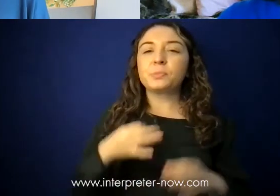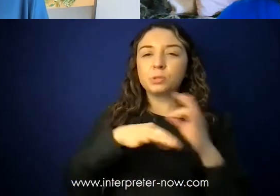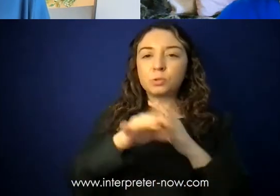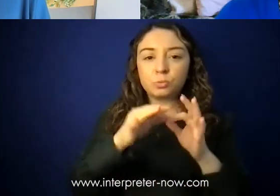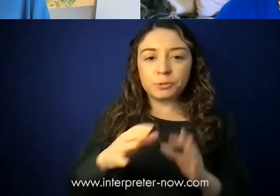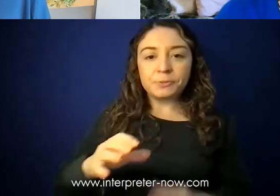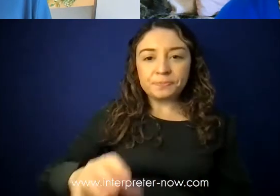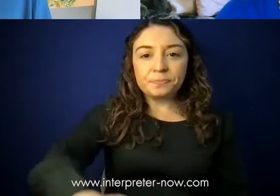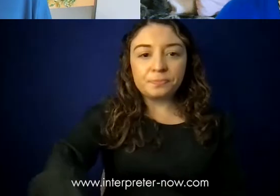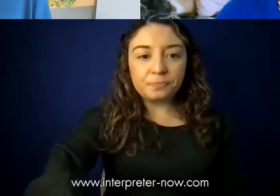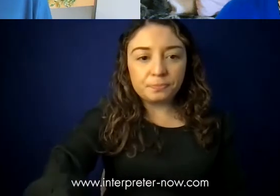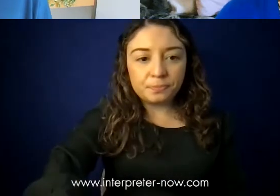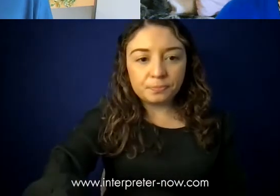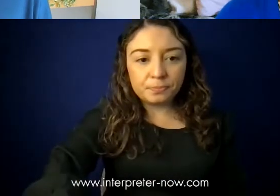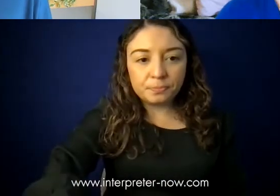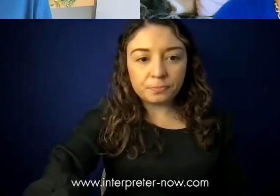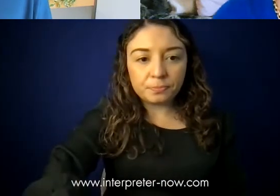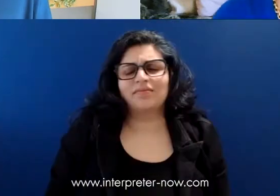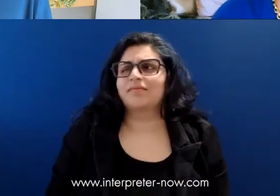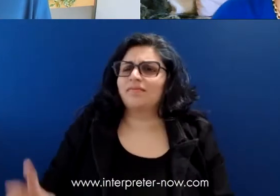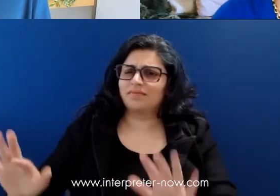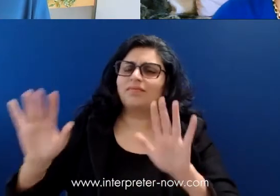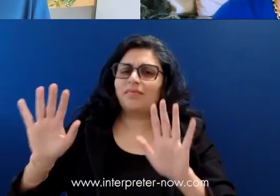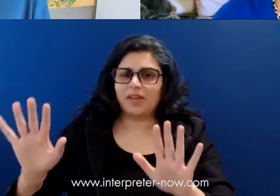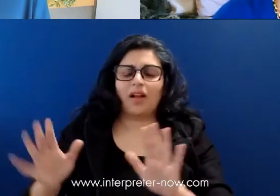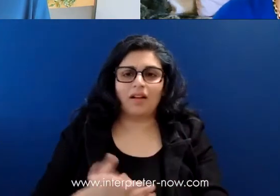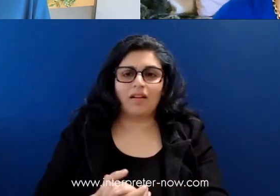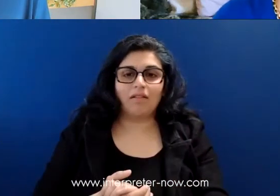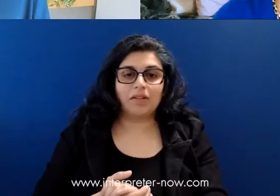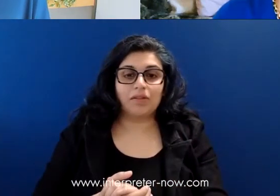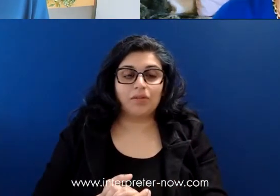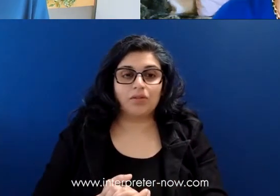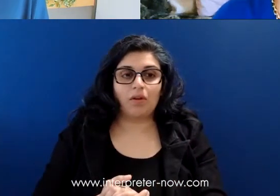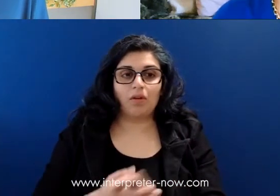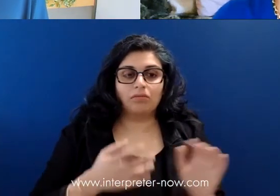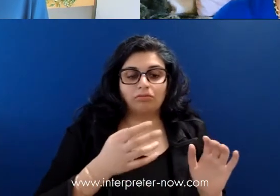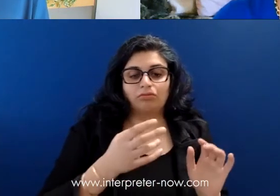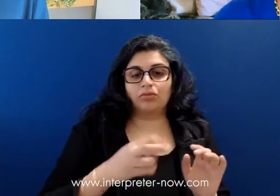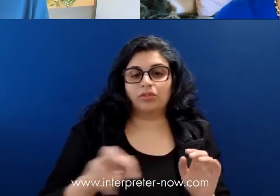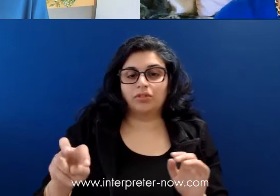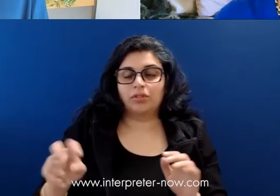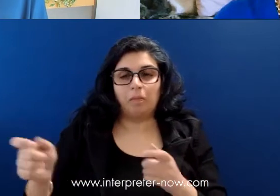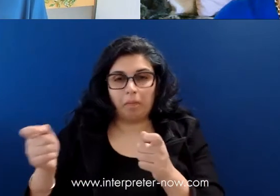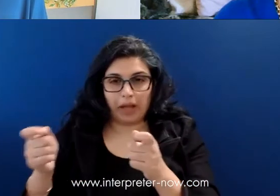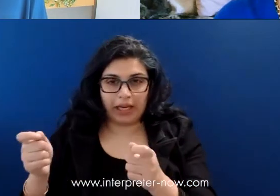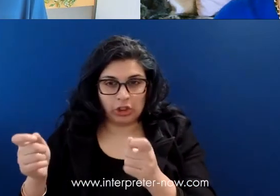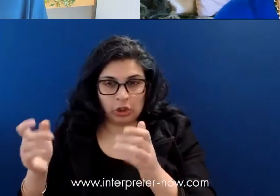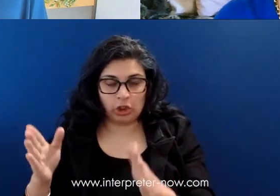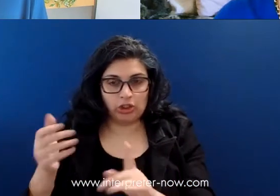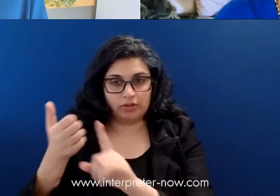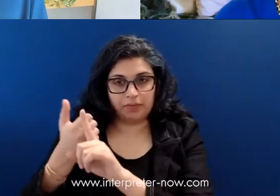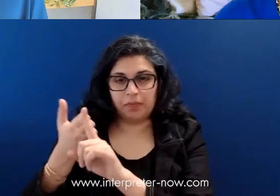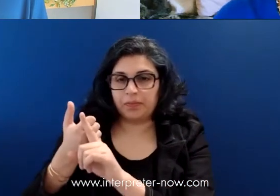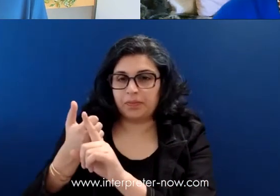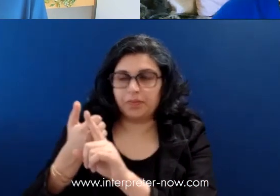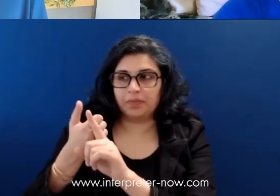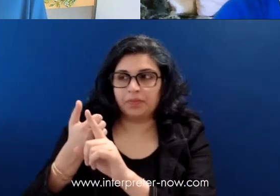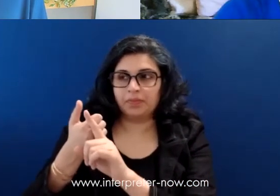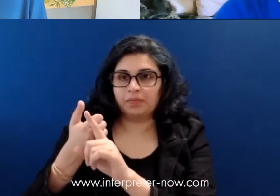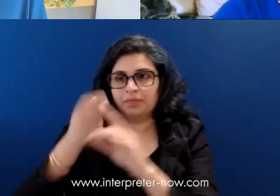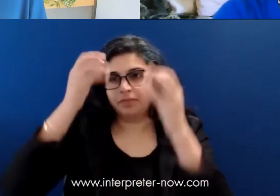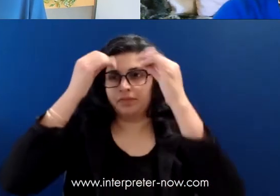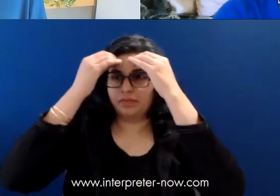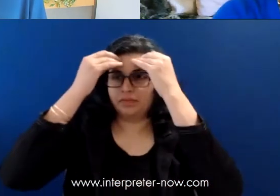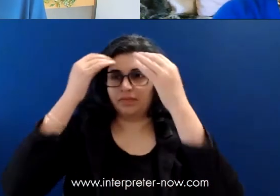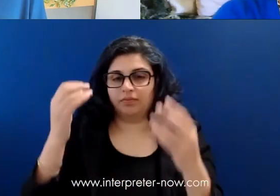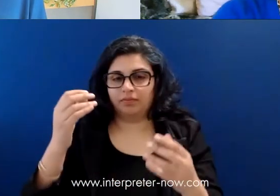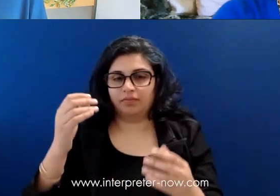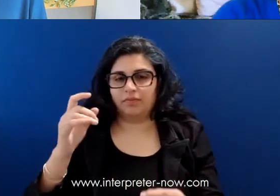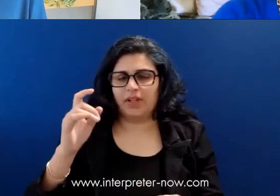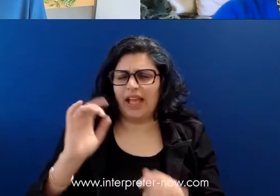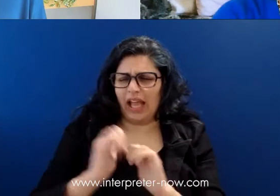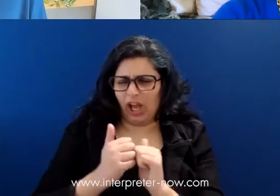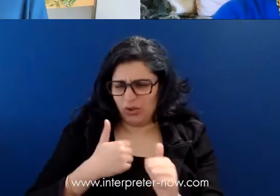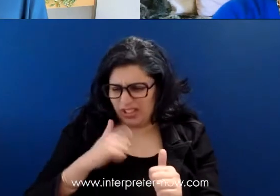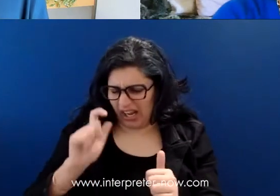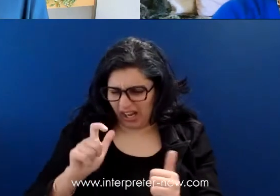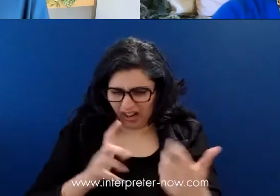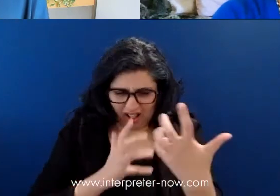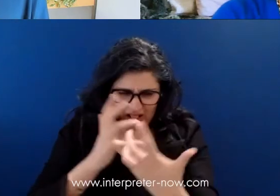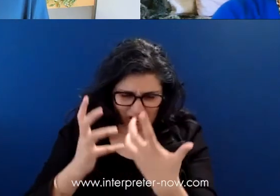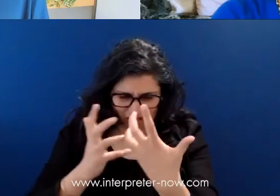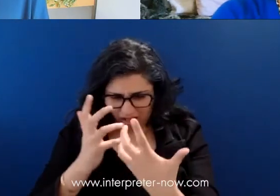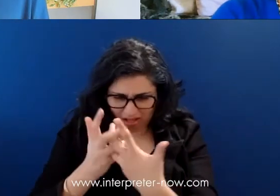So, moving to managers who are thinking about: how should I address, for example, the war